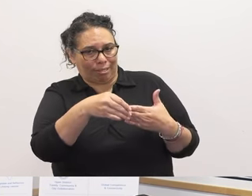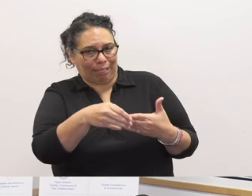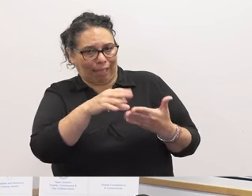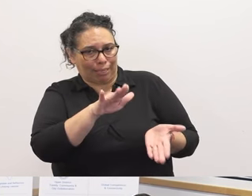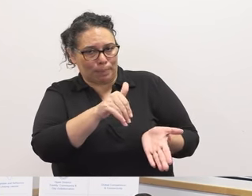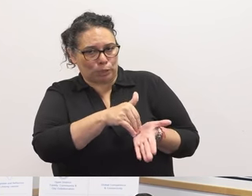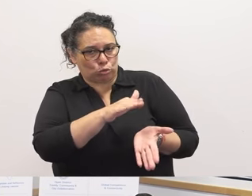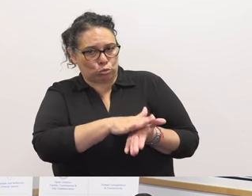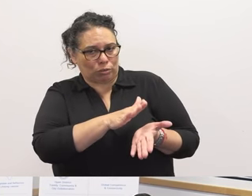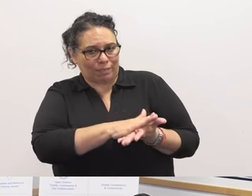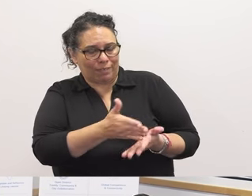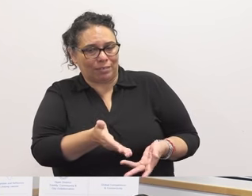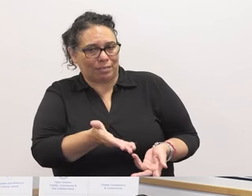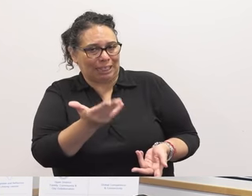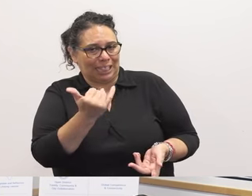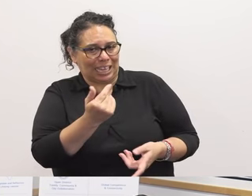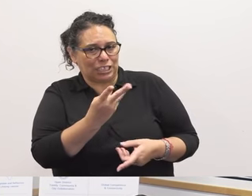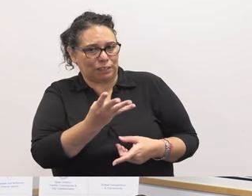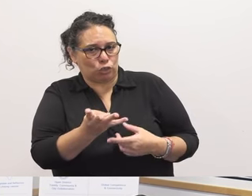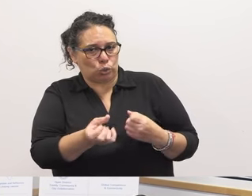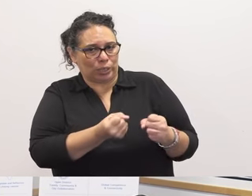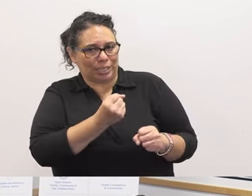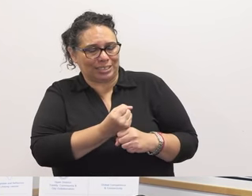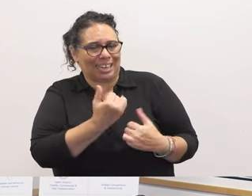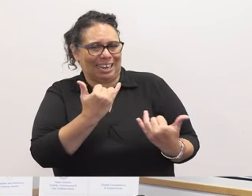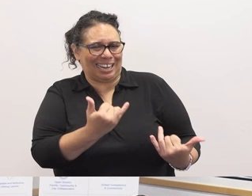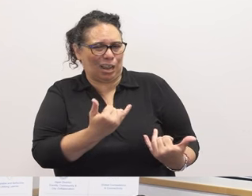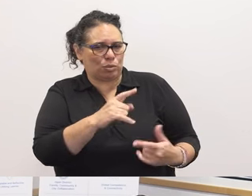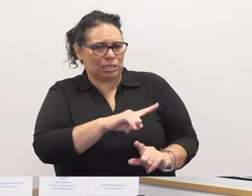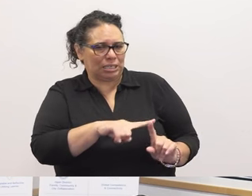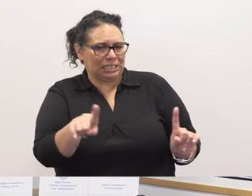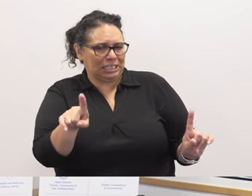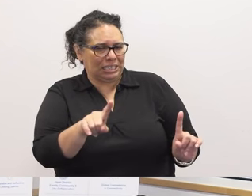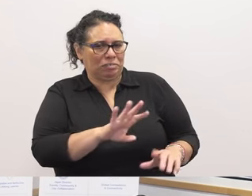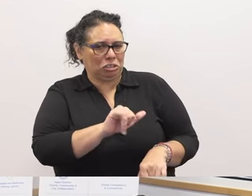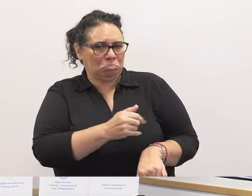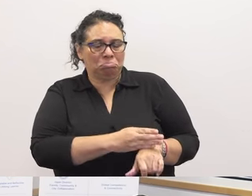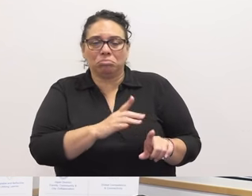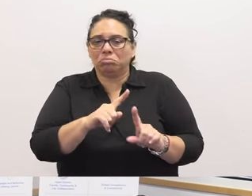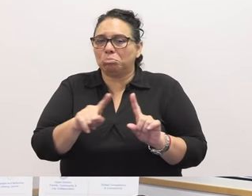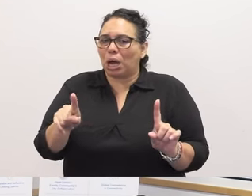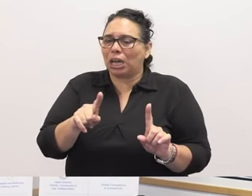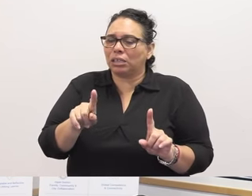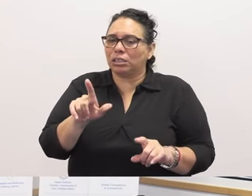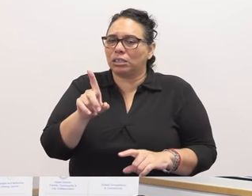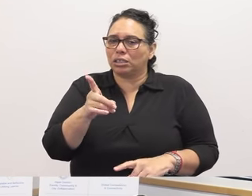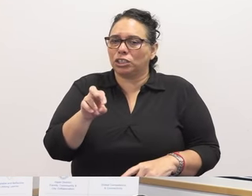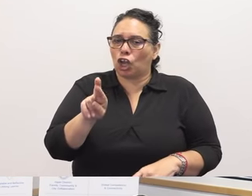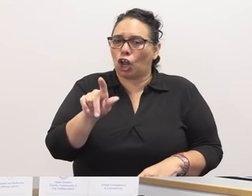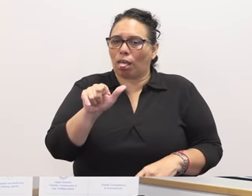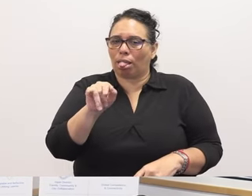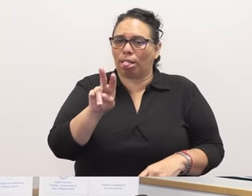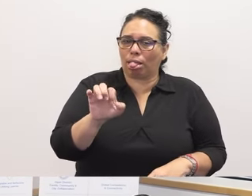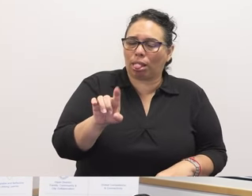is now in the office of Curriculum Instruction and Professional Development. Can you, Dr. Lund, just share a little bit about some of the work even going on recently in the unit guides,